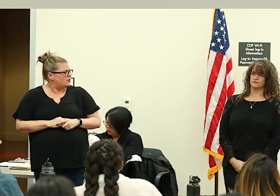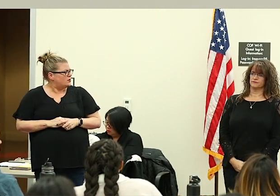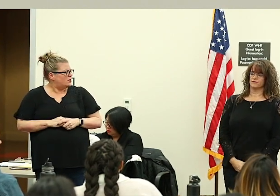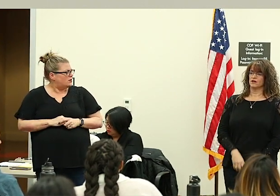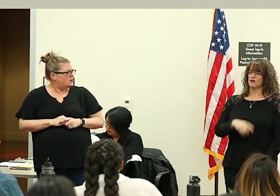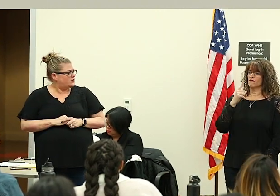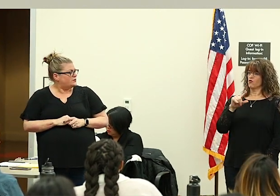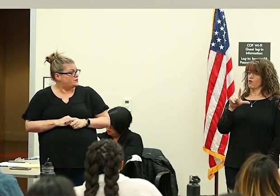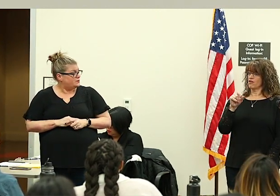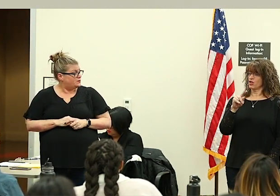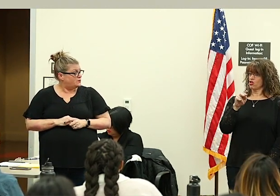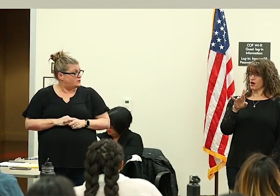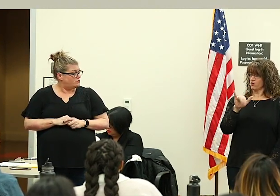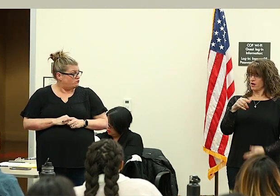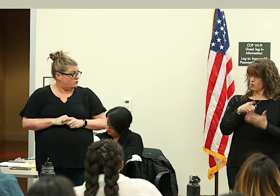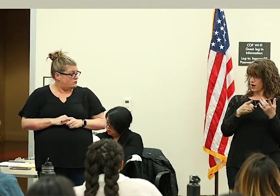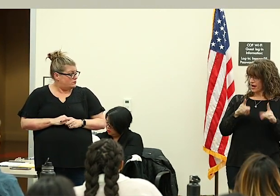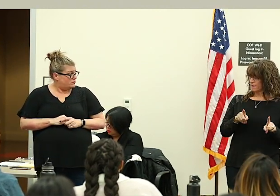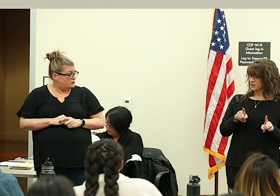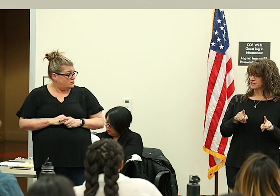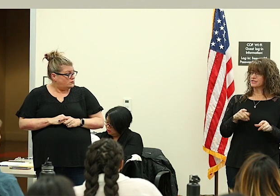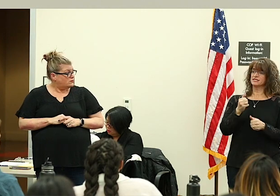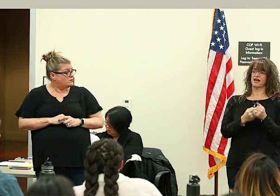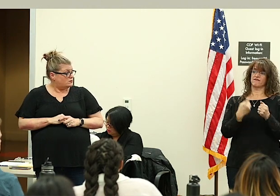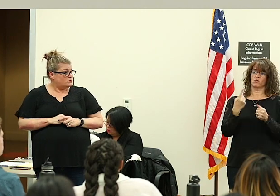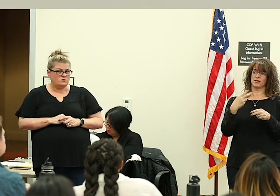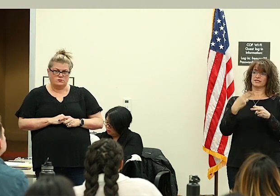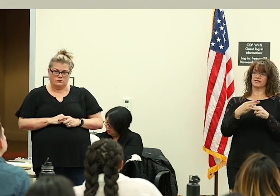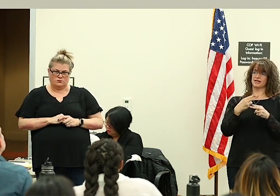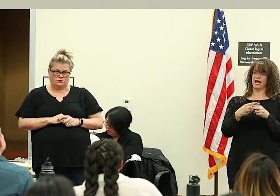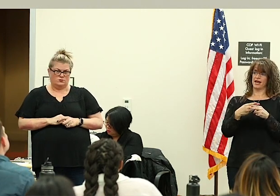what will happen is, everyone's name will be on